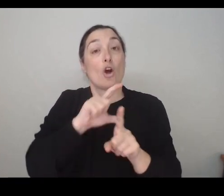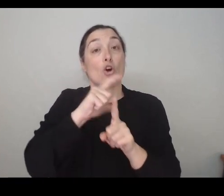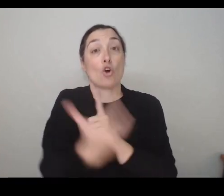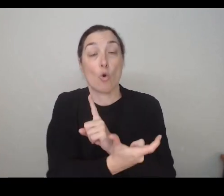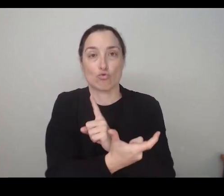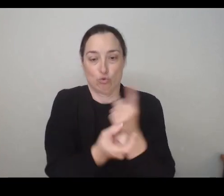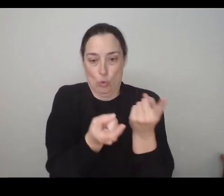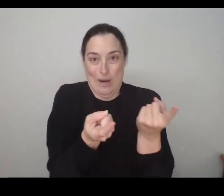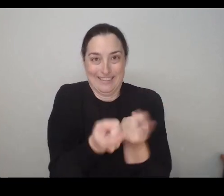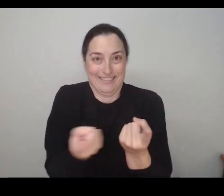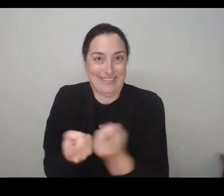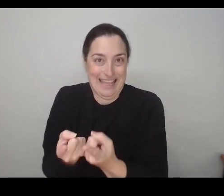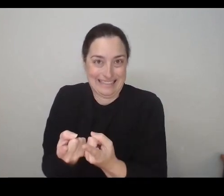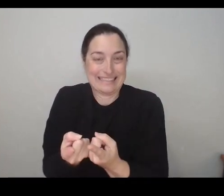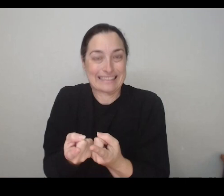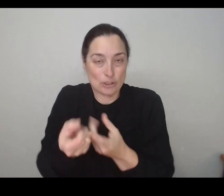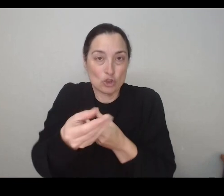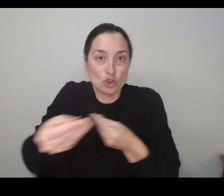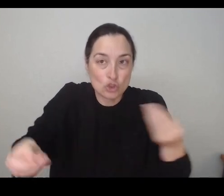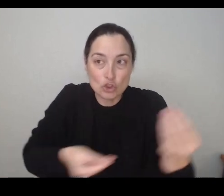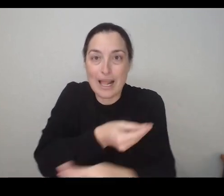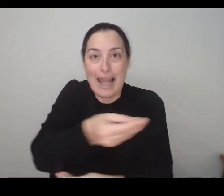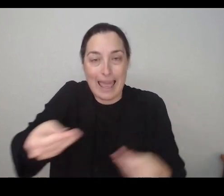circulations, and the nature of local heritage,